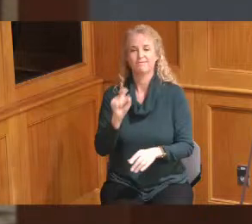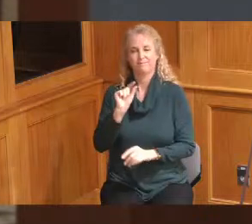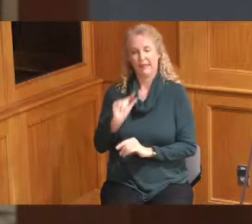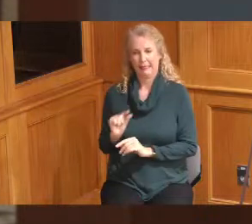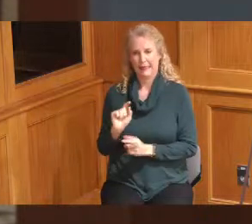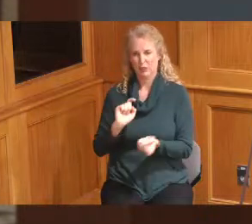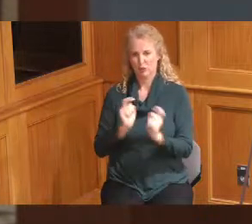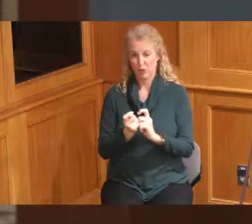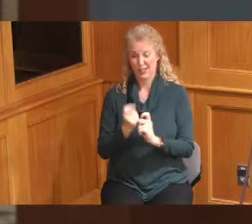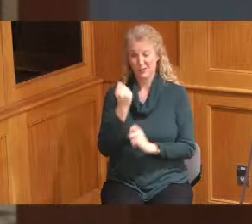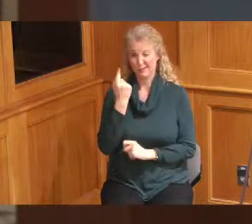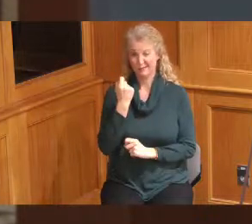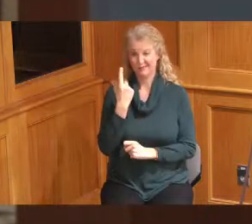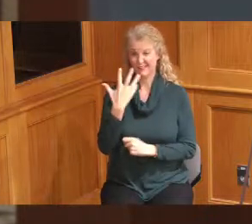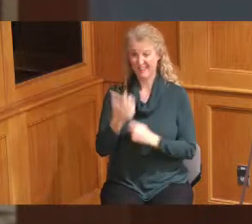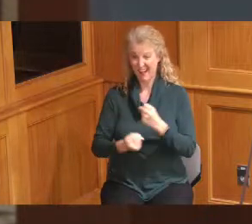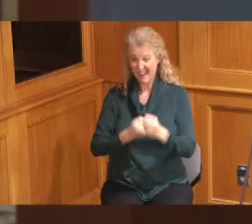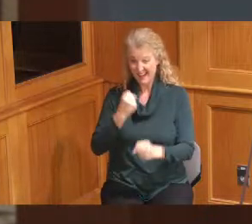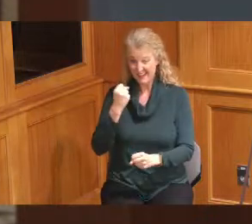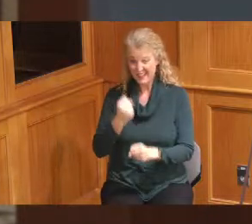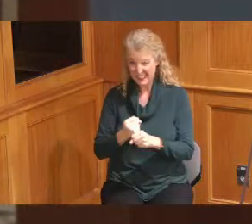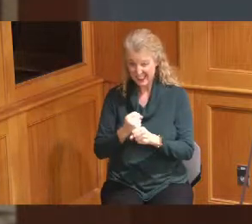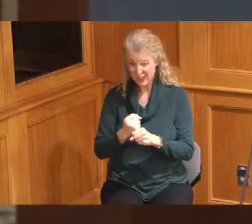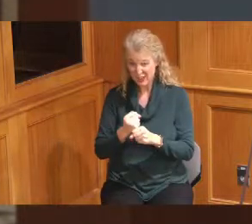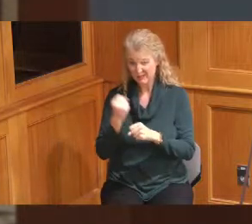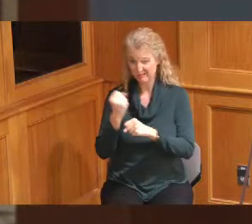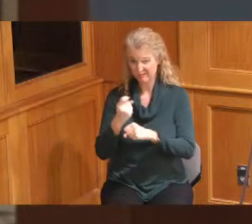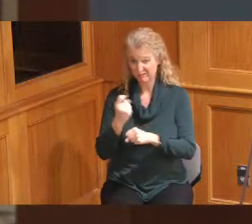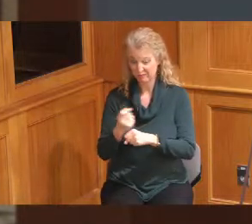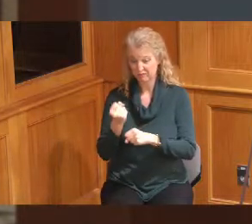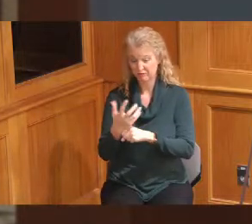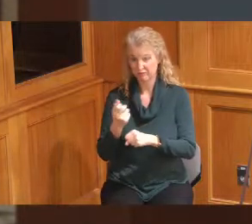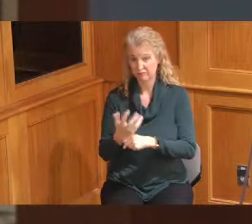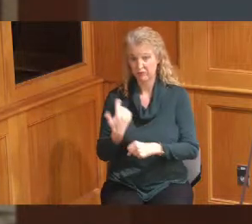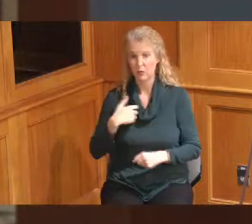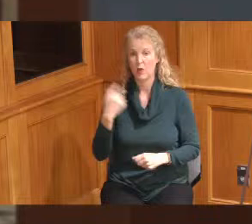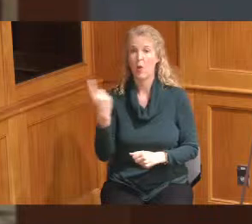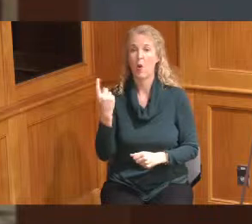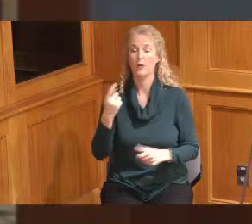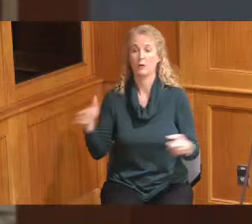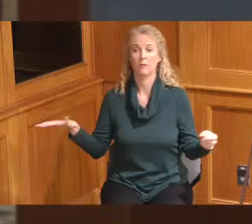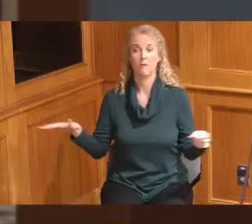then every five years about three and a half years in we start a complete review with every